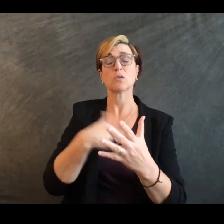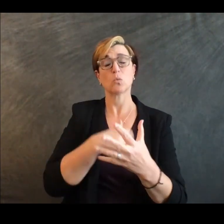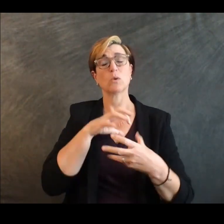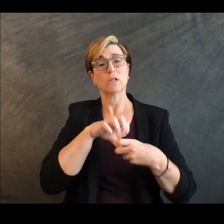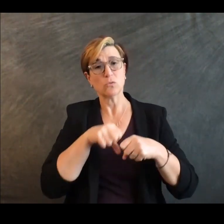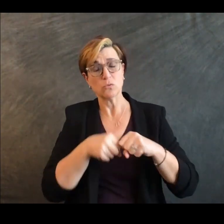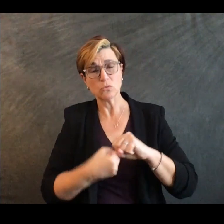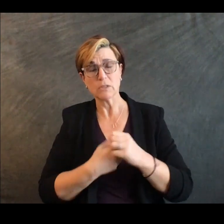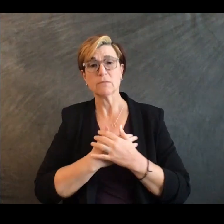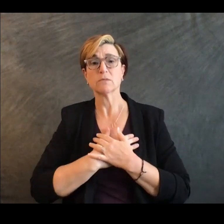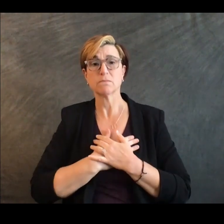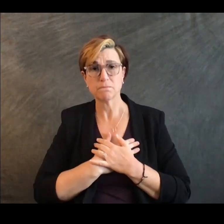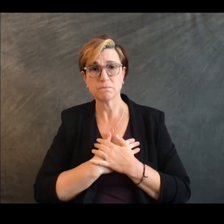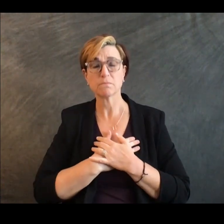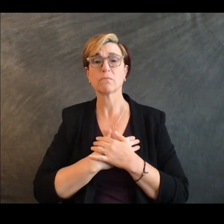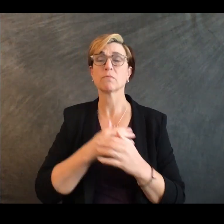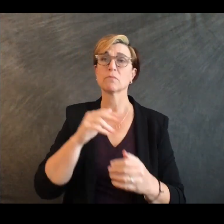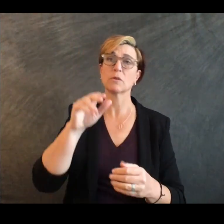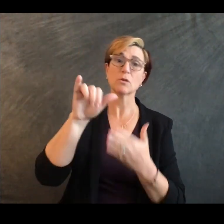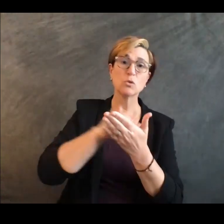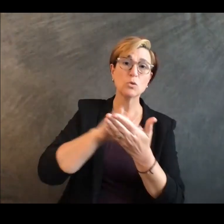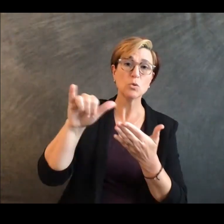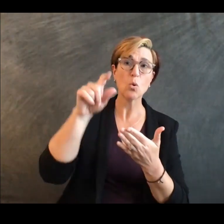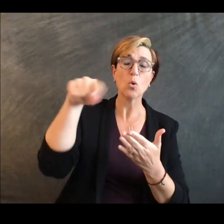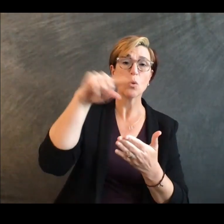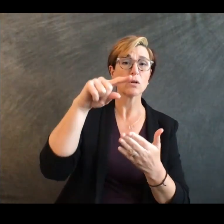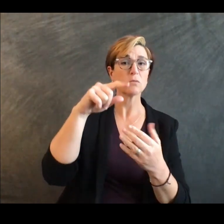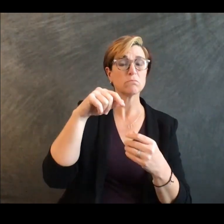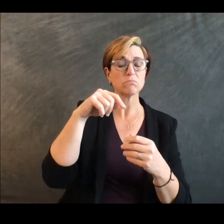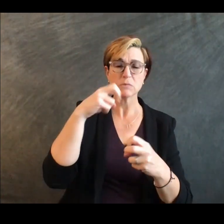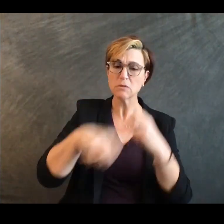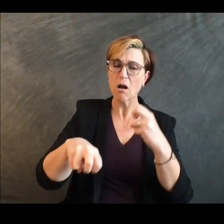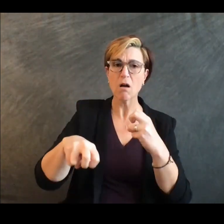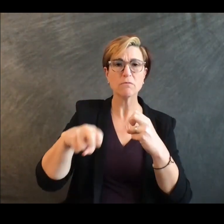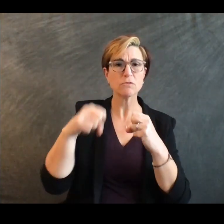brave New Jersey i'ts are tough and strong and brave and they're being hit